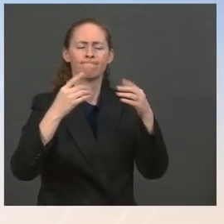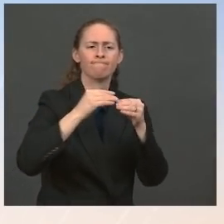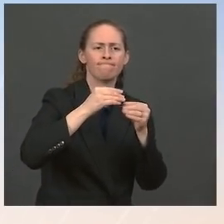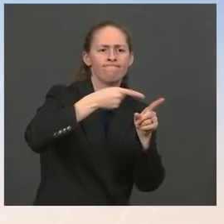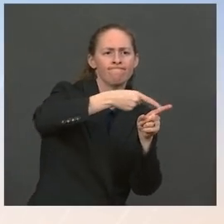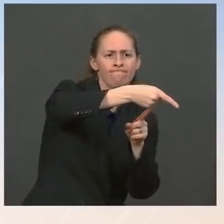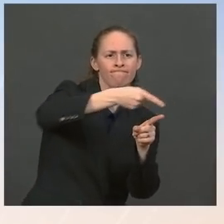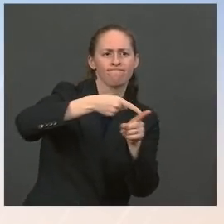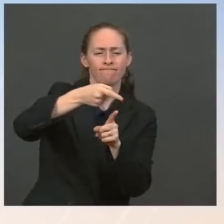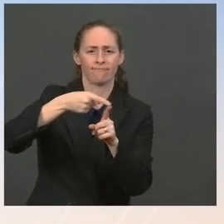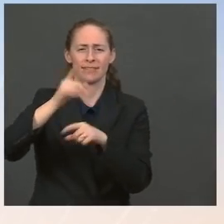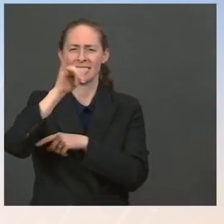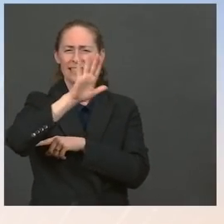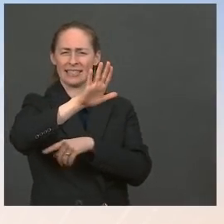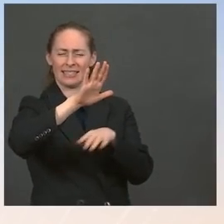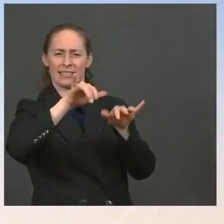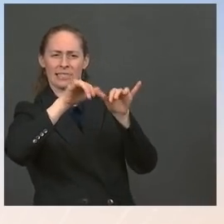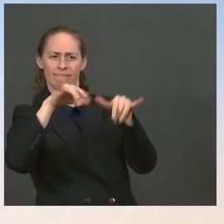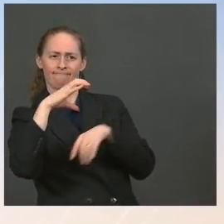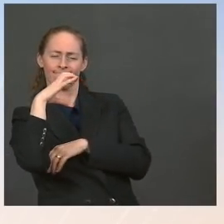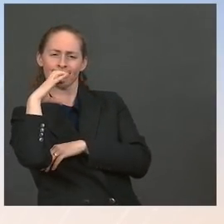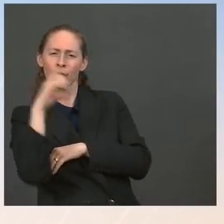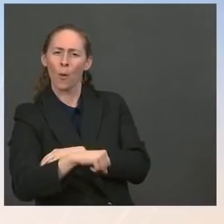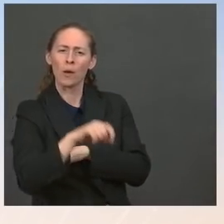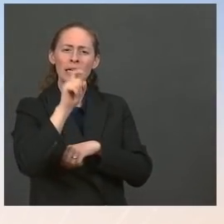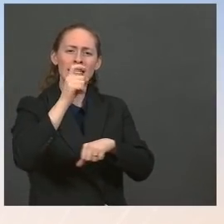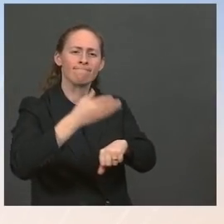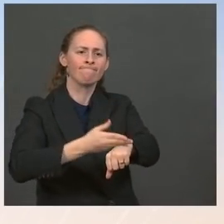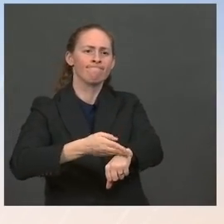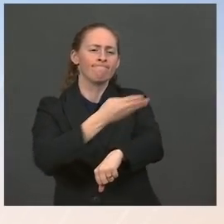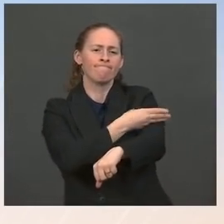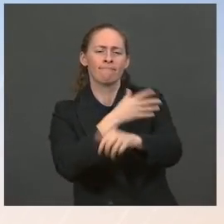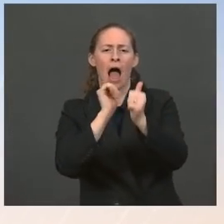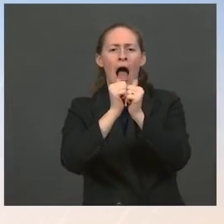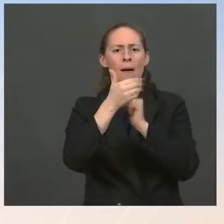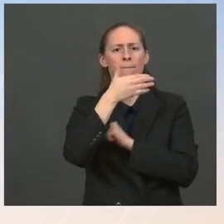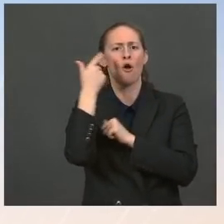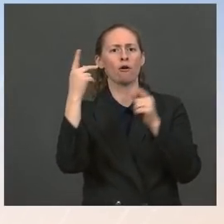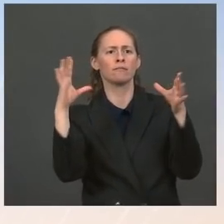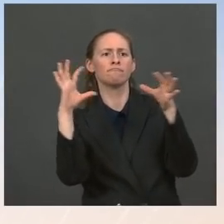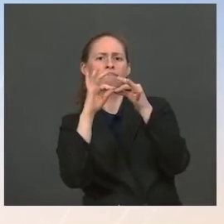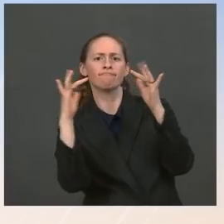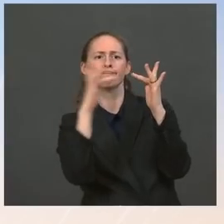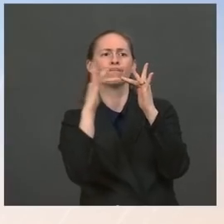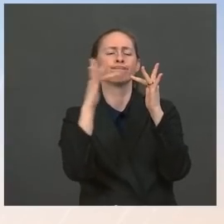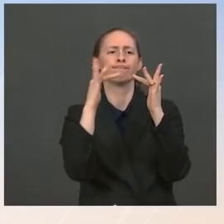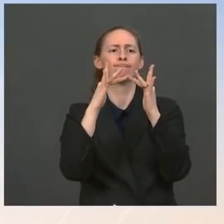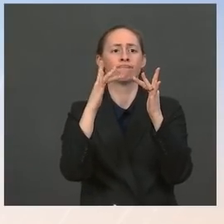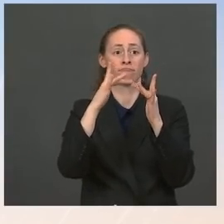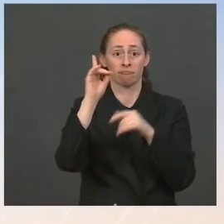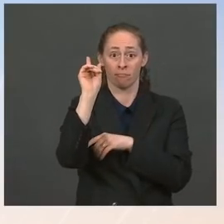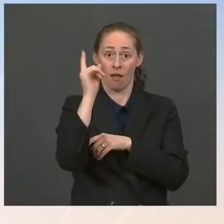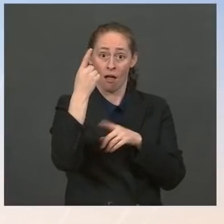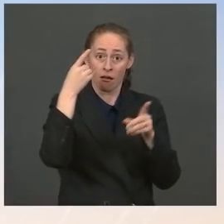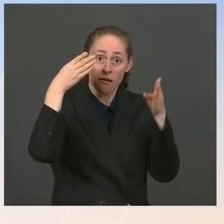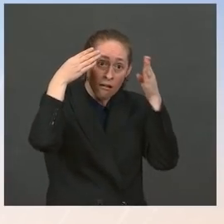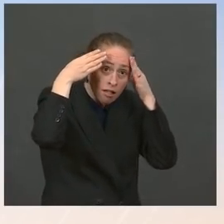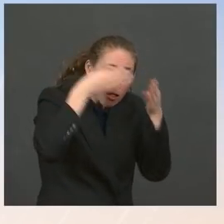that help the different players talk to each other. Remember, ports -- not a single entity, right? You got the port itself, which is kind of like a landlord. Then you got the terminal operators.